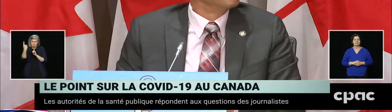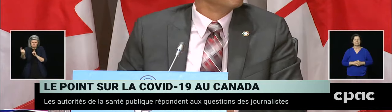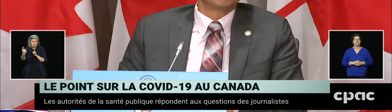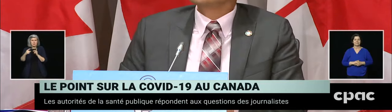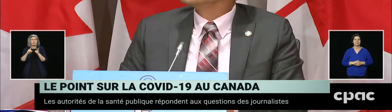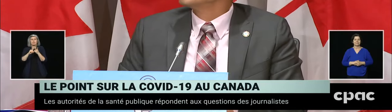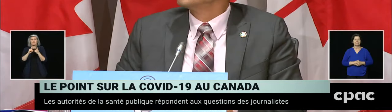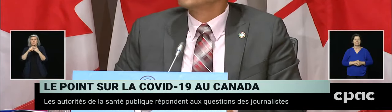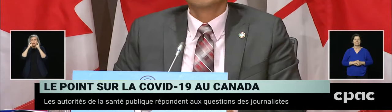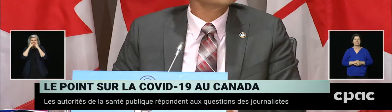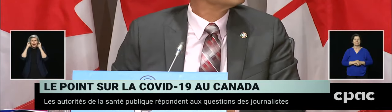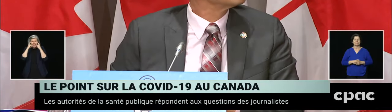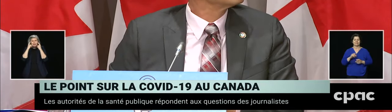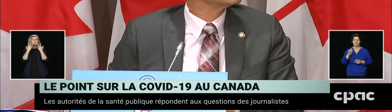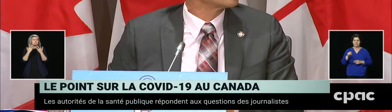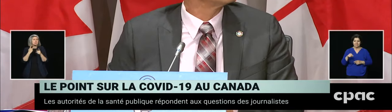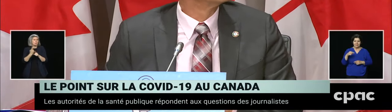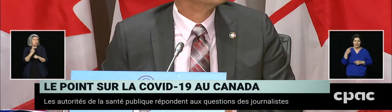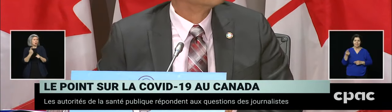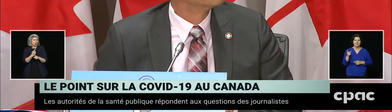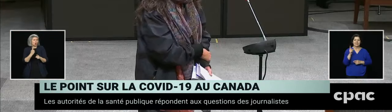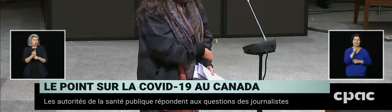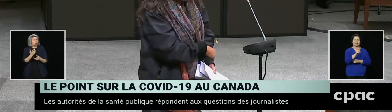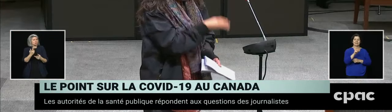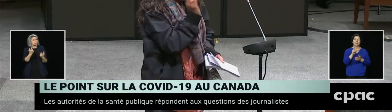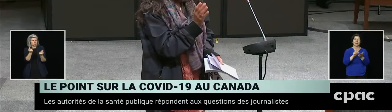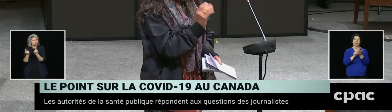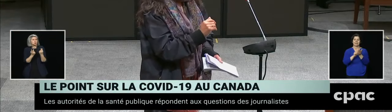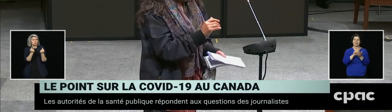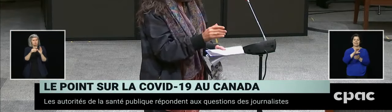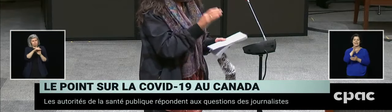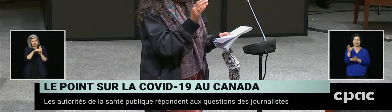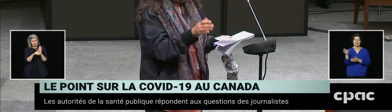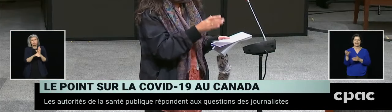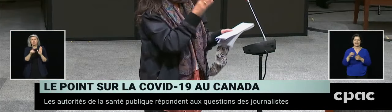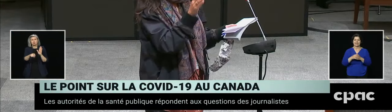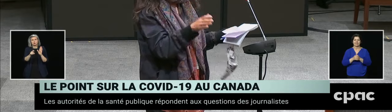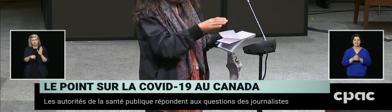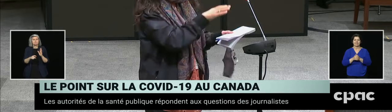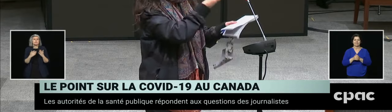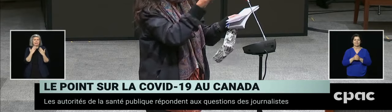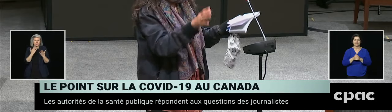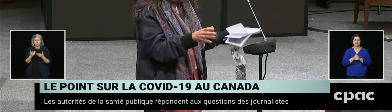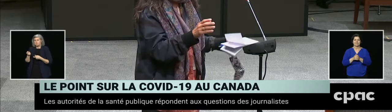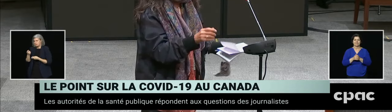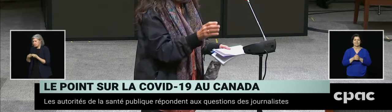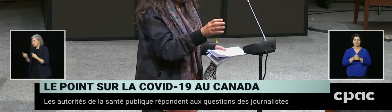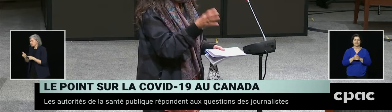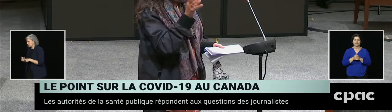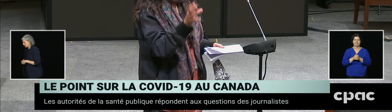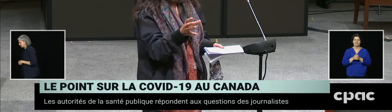ETIQUETTE, AS PEOPLE SAY.